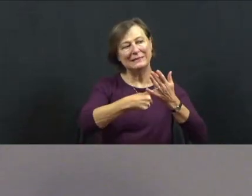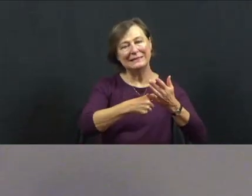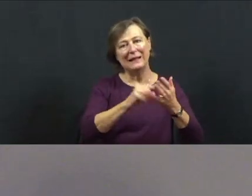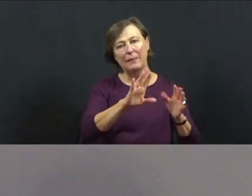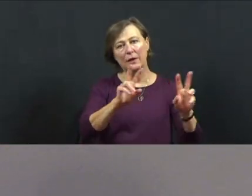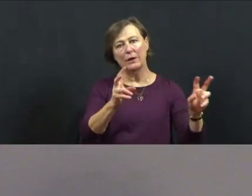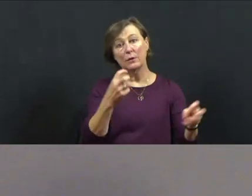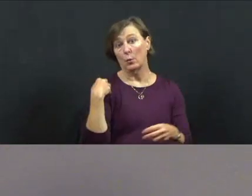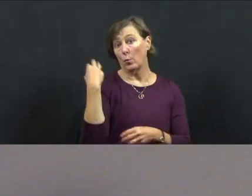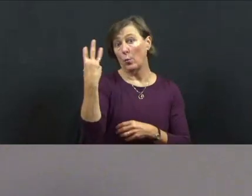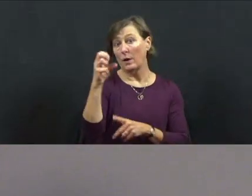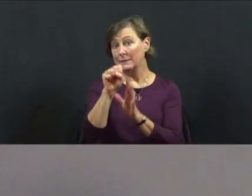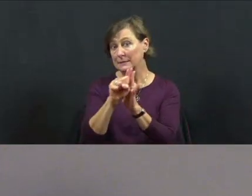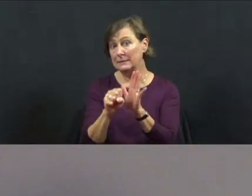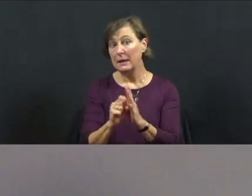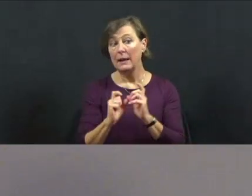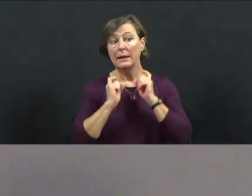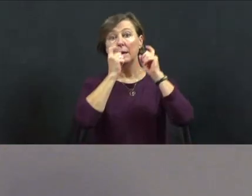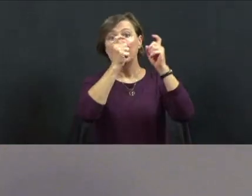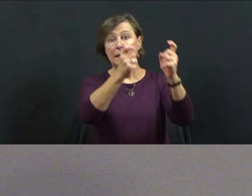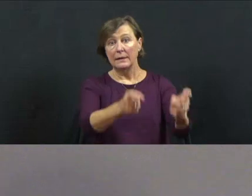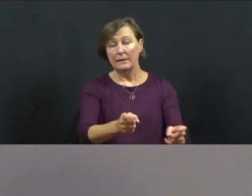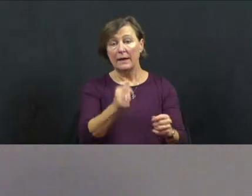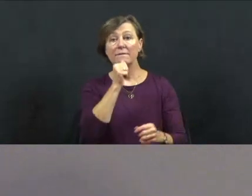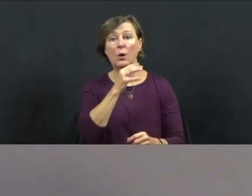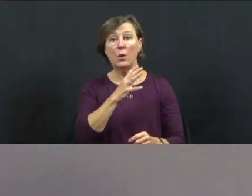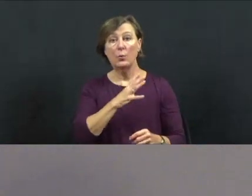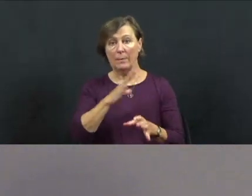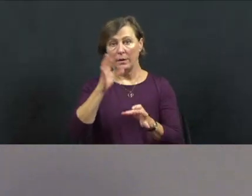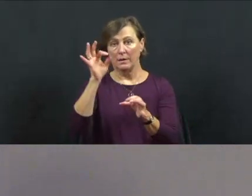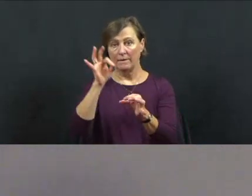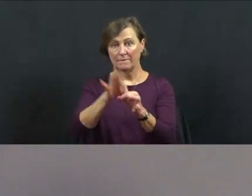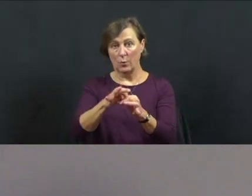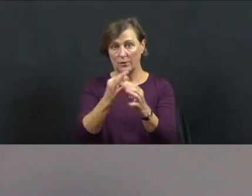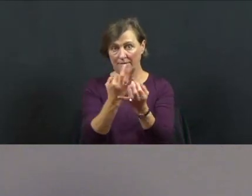granted women's suffrage in 1910, but